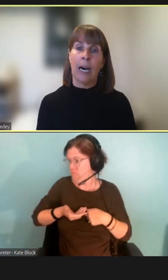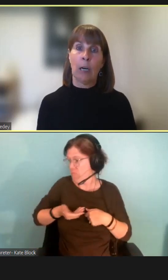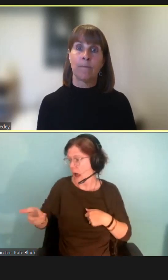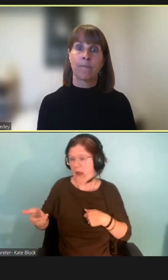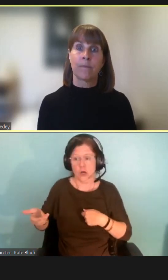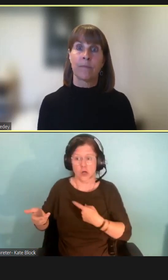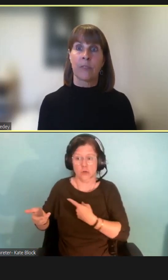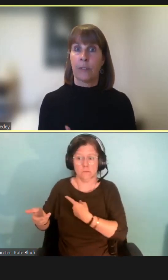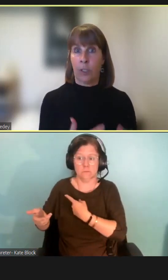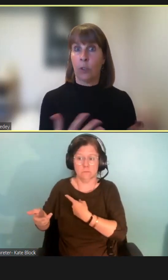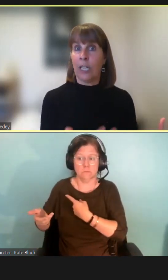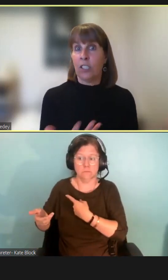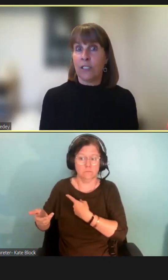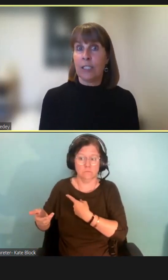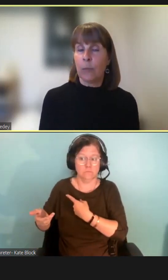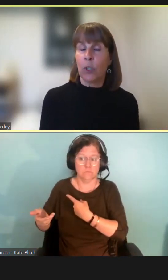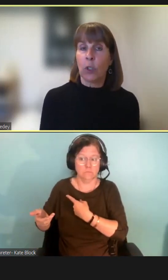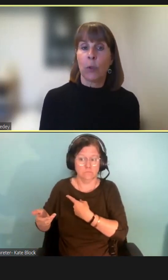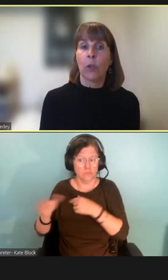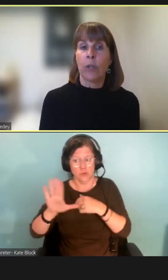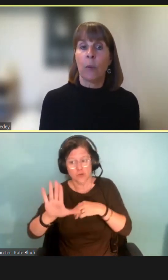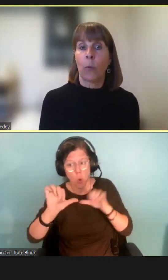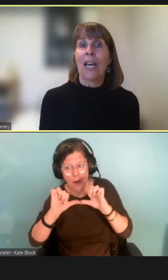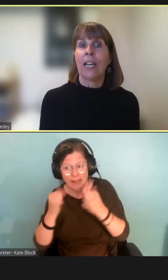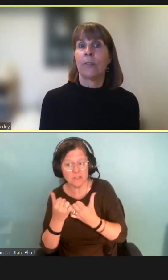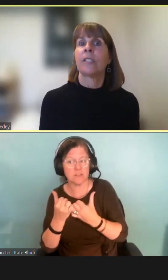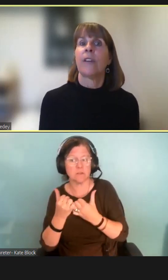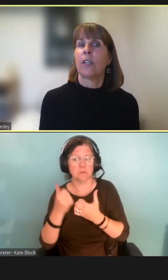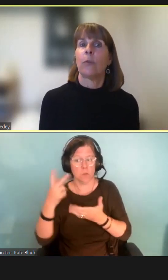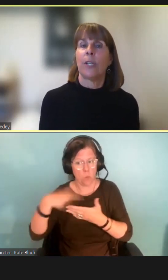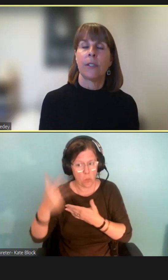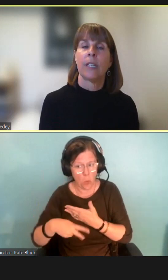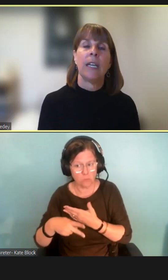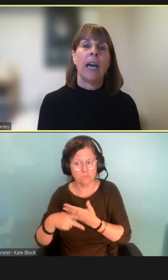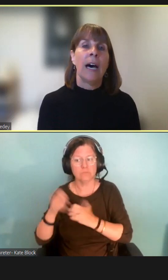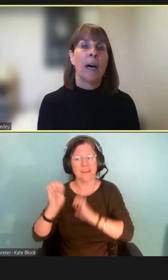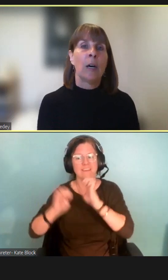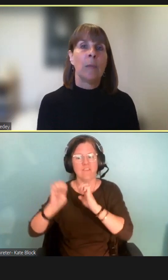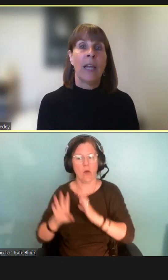um that your agency or your program would hire an evaluator um and they